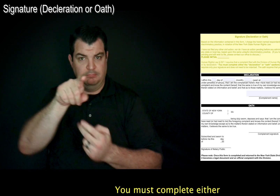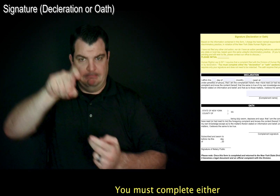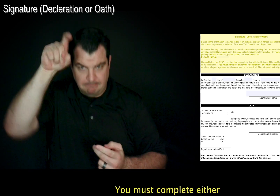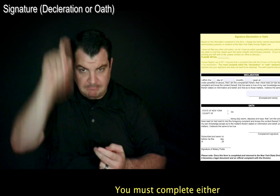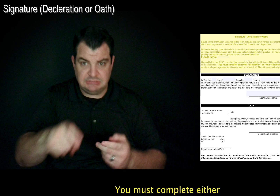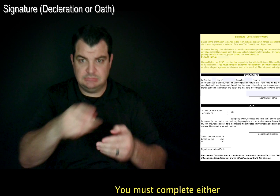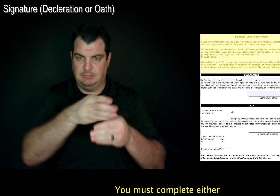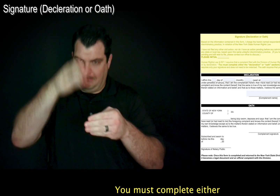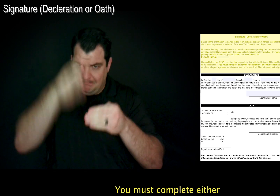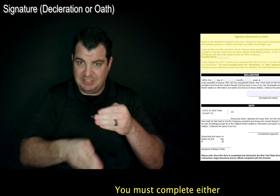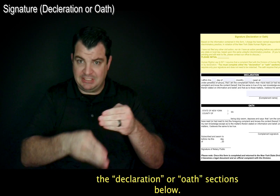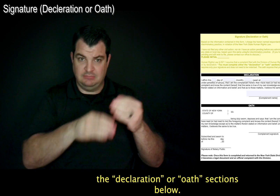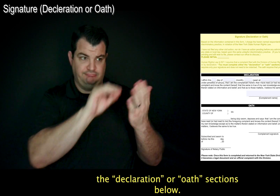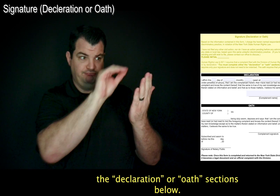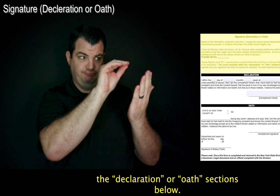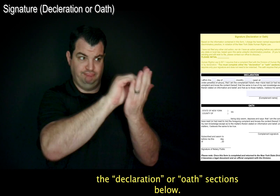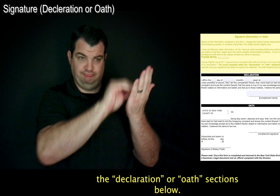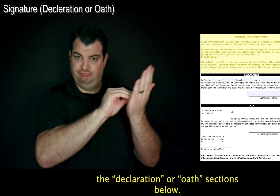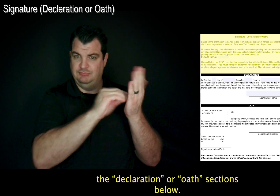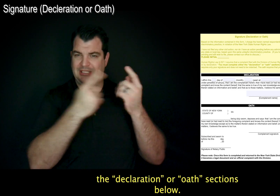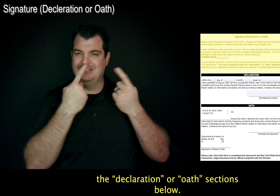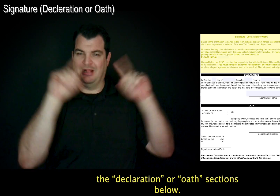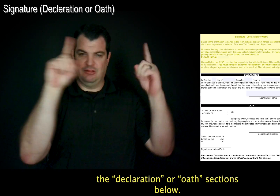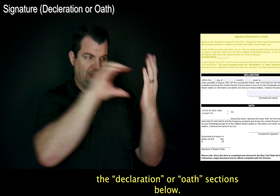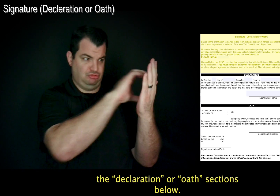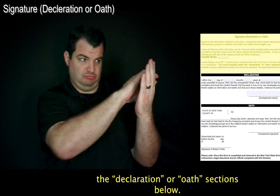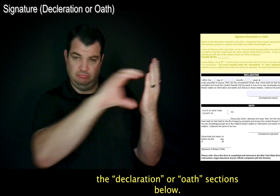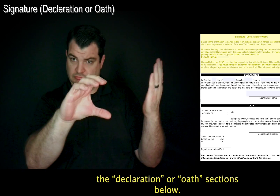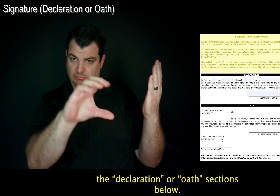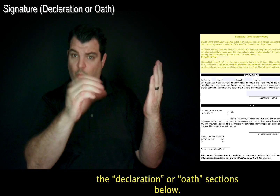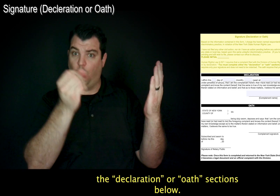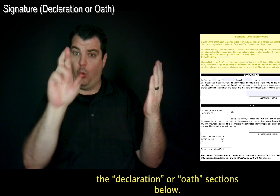You must complete either the “declaration” or “oath” sections below.